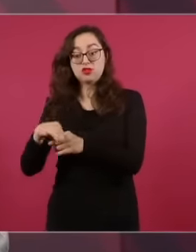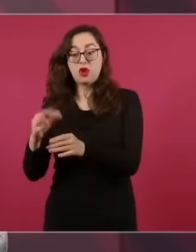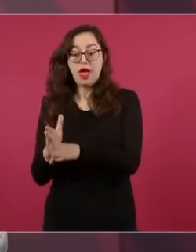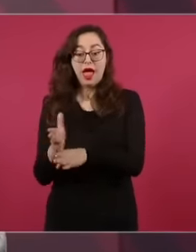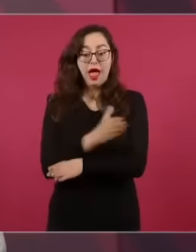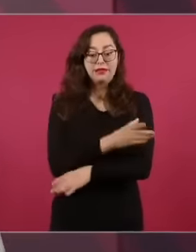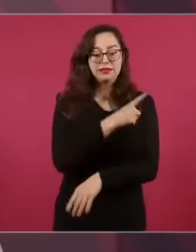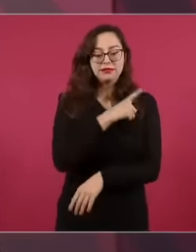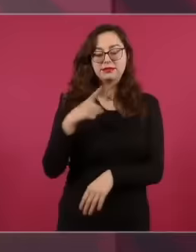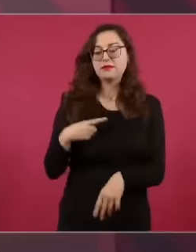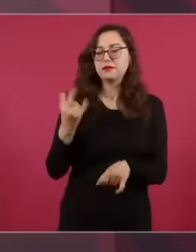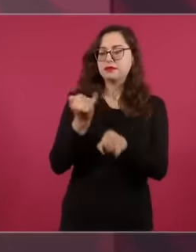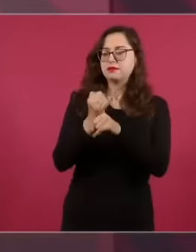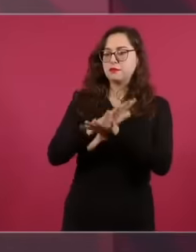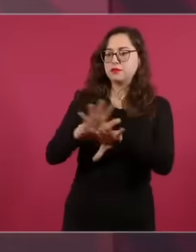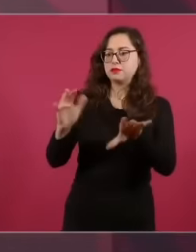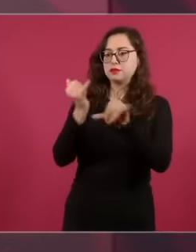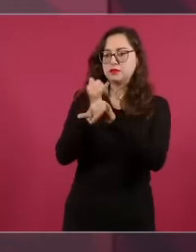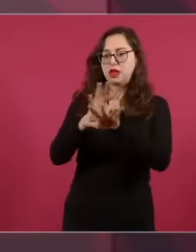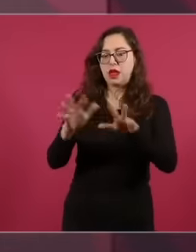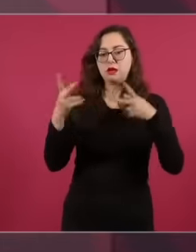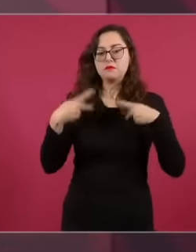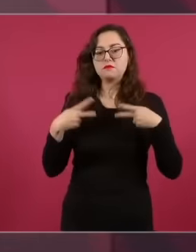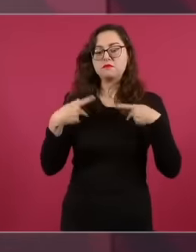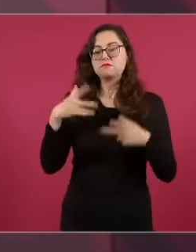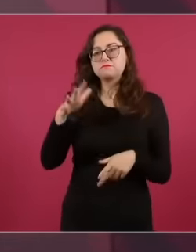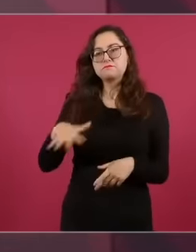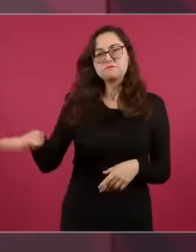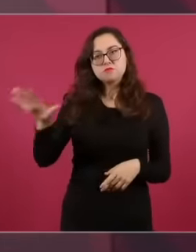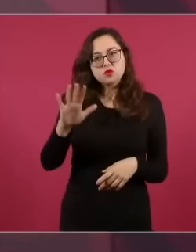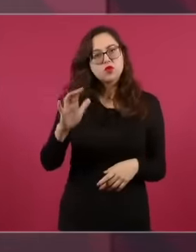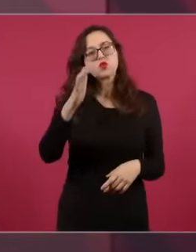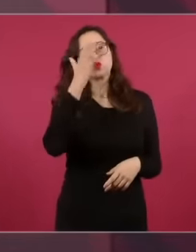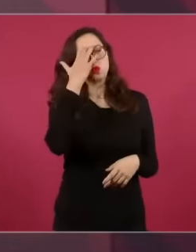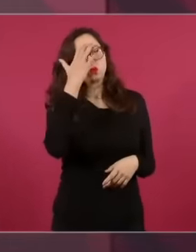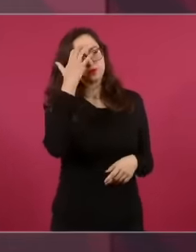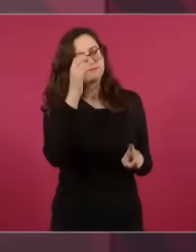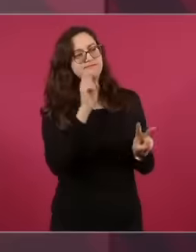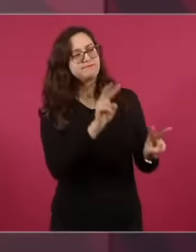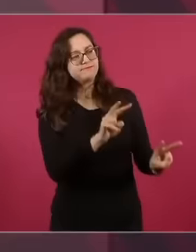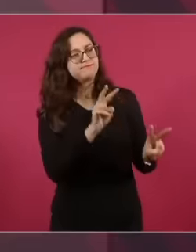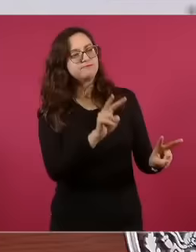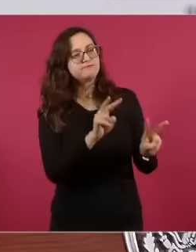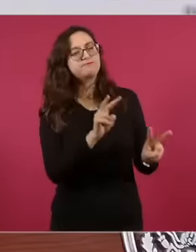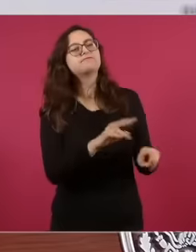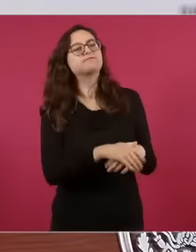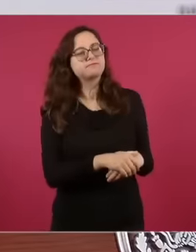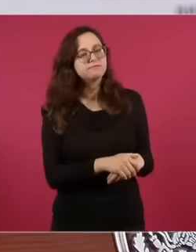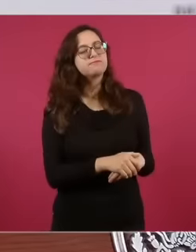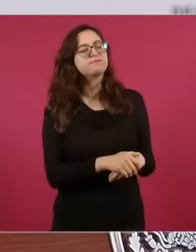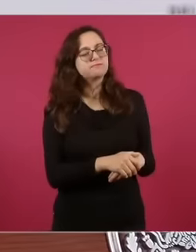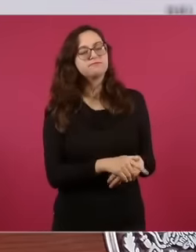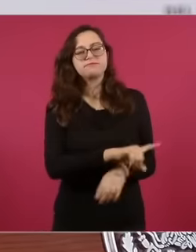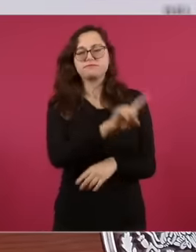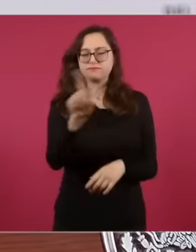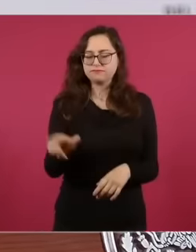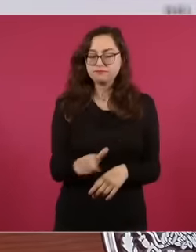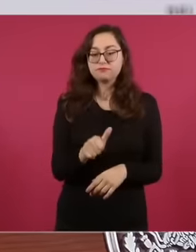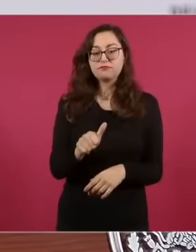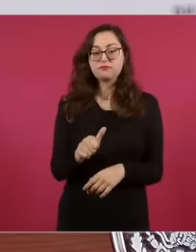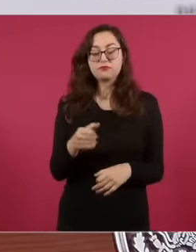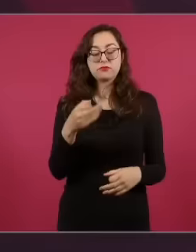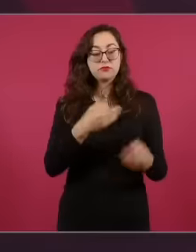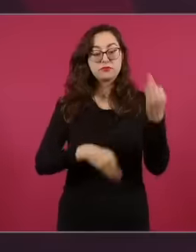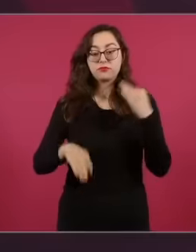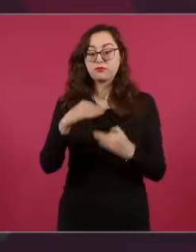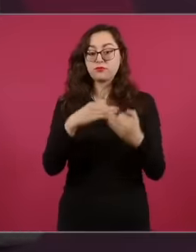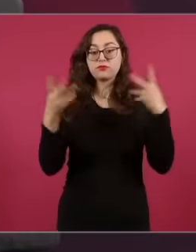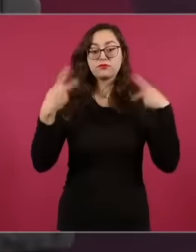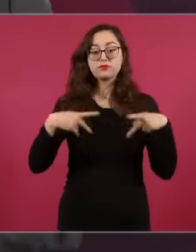so that the people know them and then all of us Mexicans are going to go and